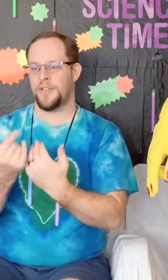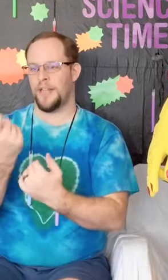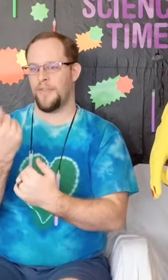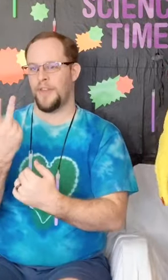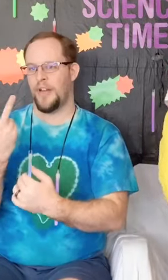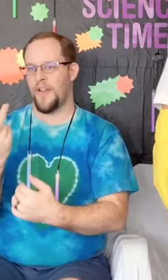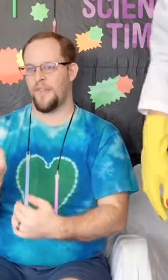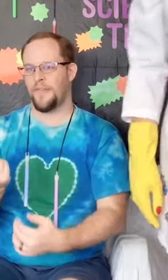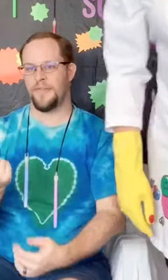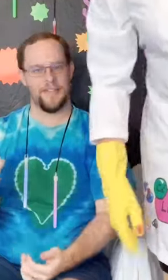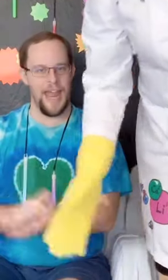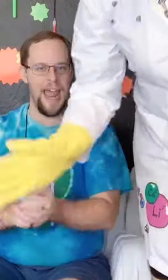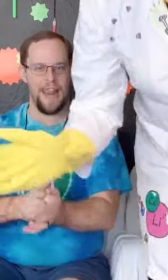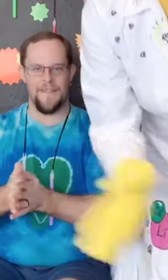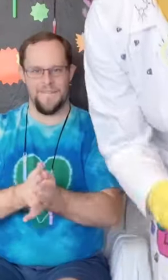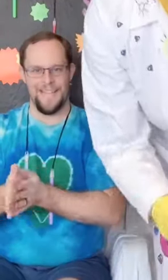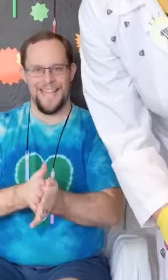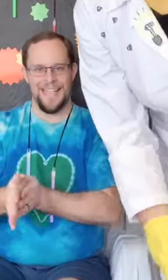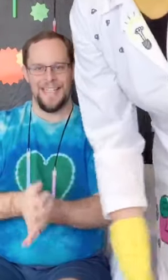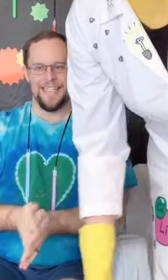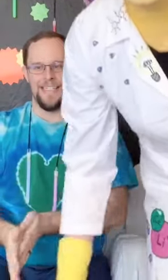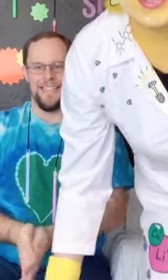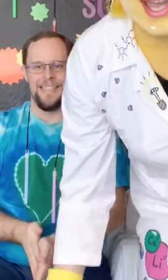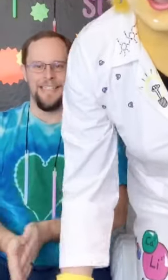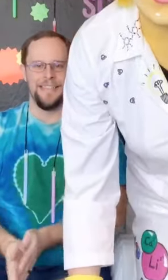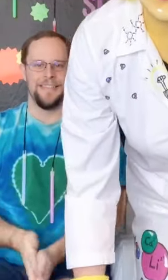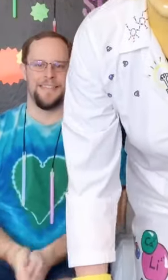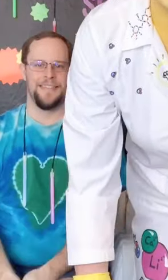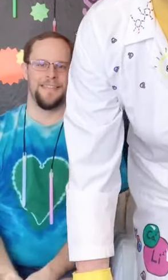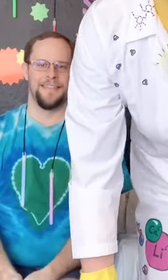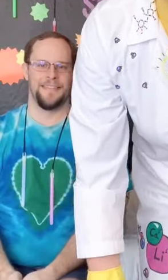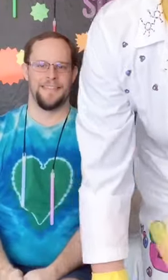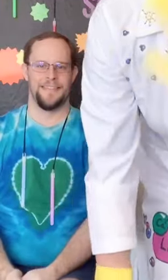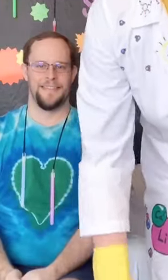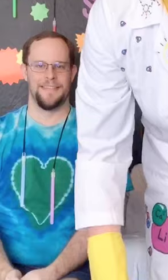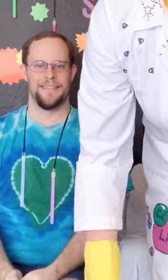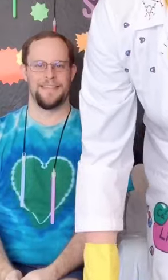11:35. CALI: Okay it's wonderful! Yes, we are here! Hi! My name is Miss Cali.